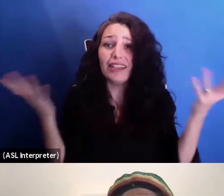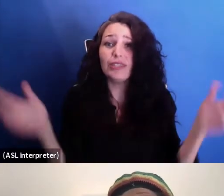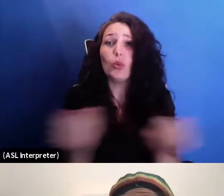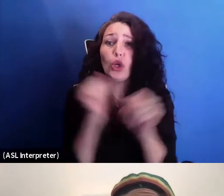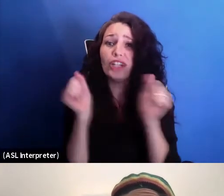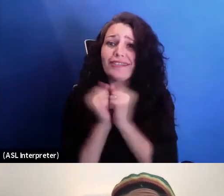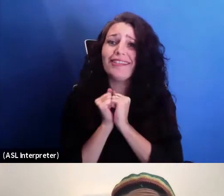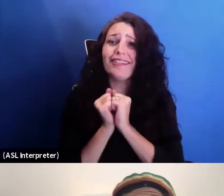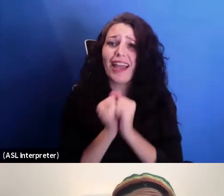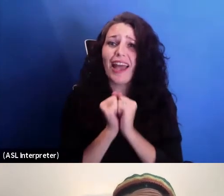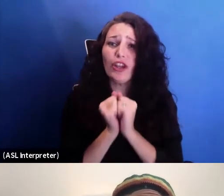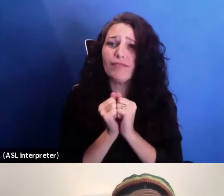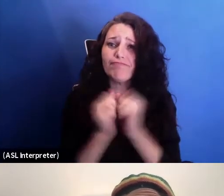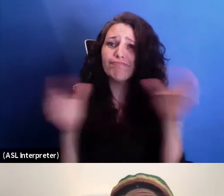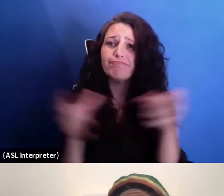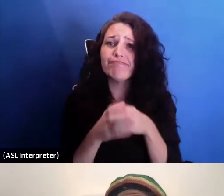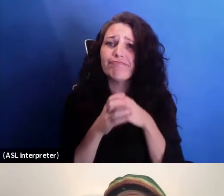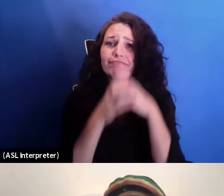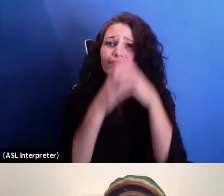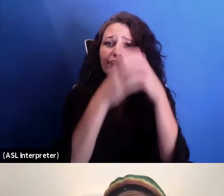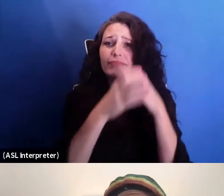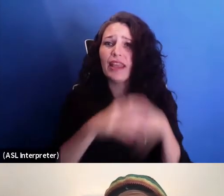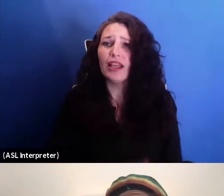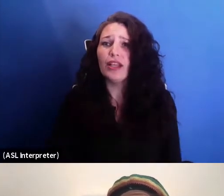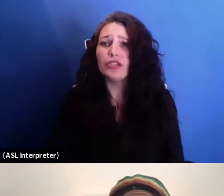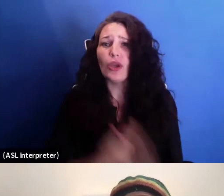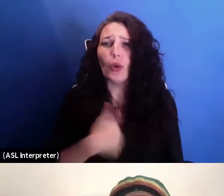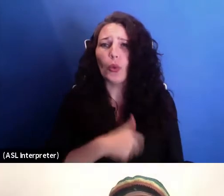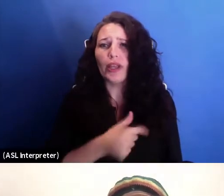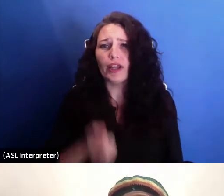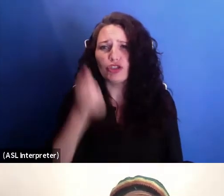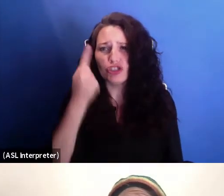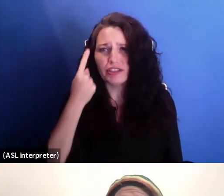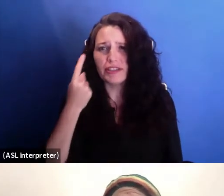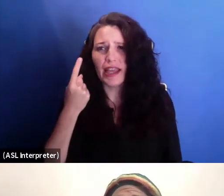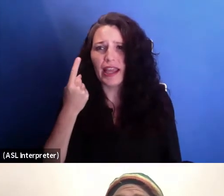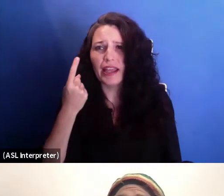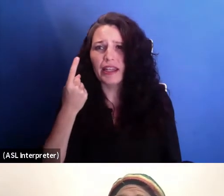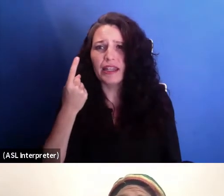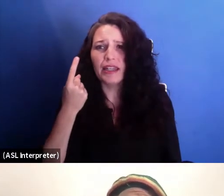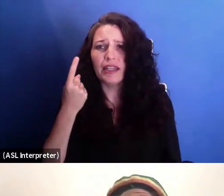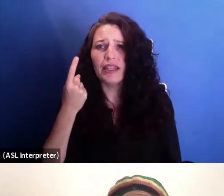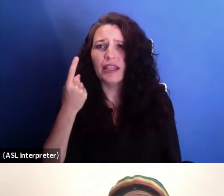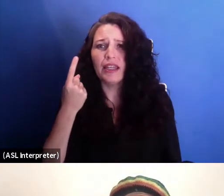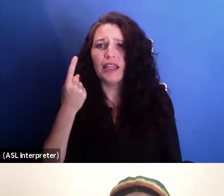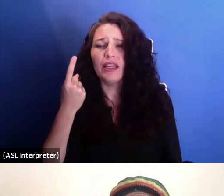And so we grasped that moment, to have that moment where we had that round table discussion